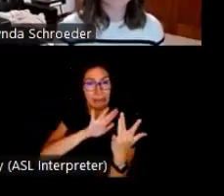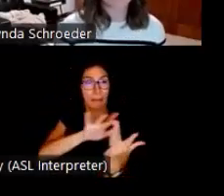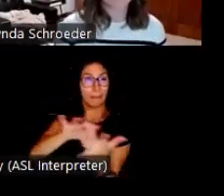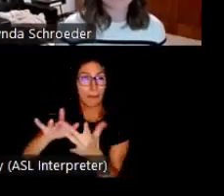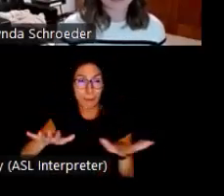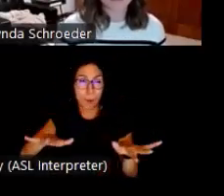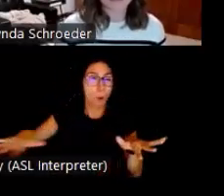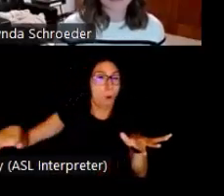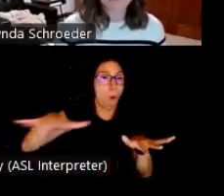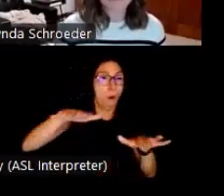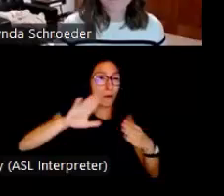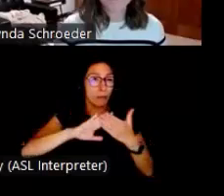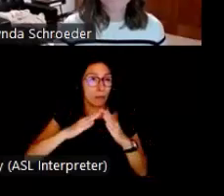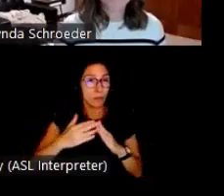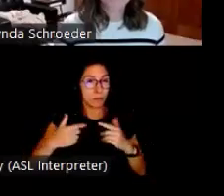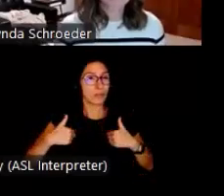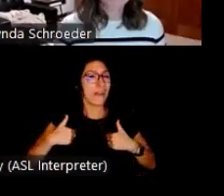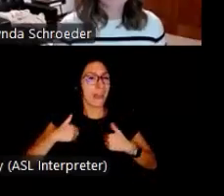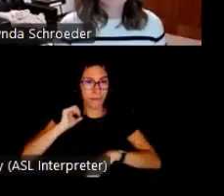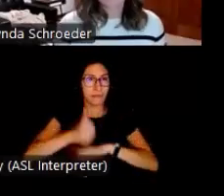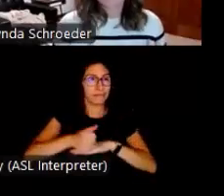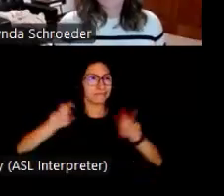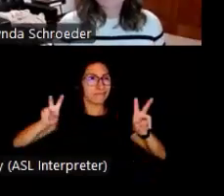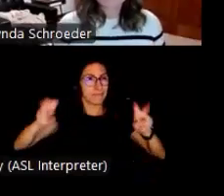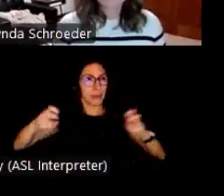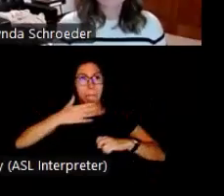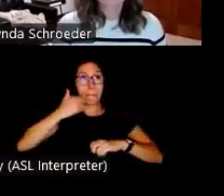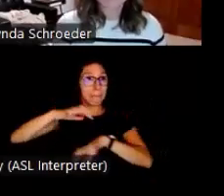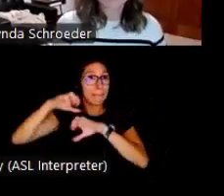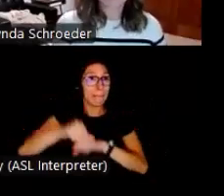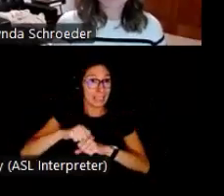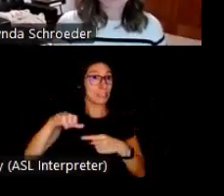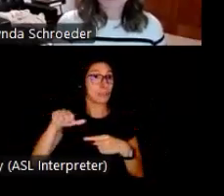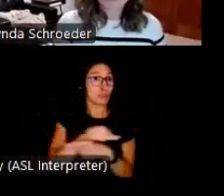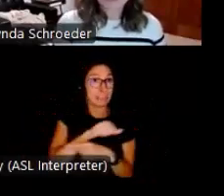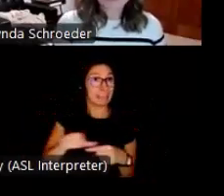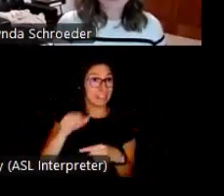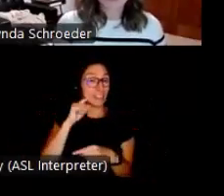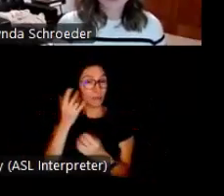in these spaces. So people living in rural areas and those